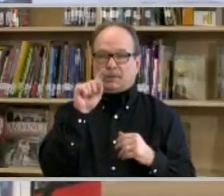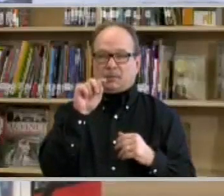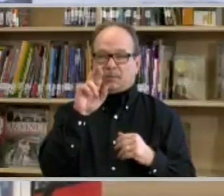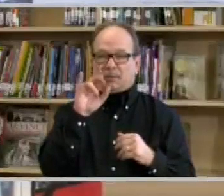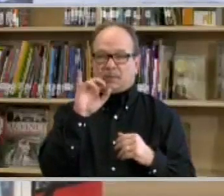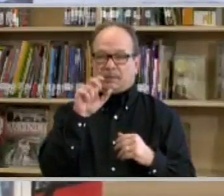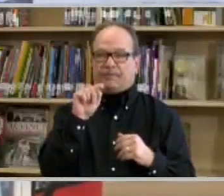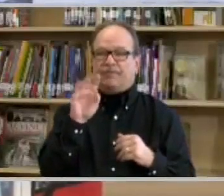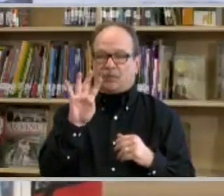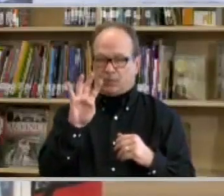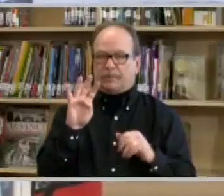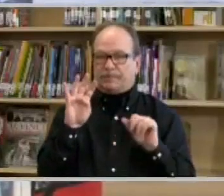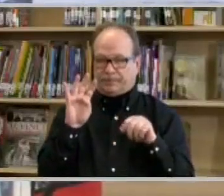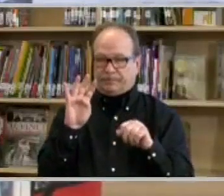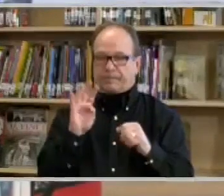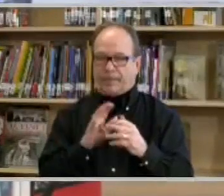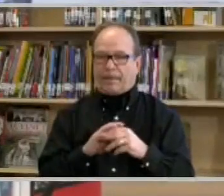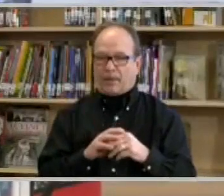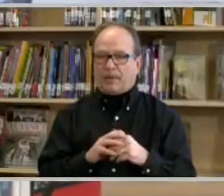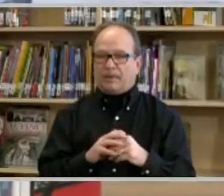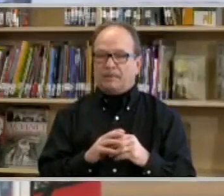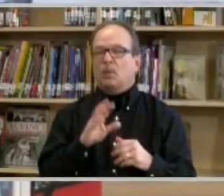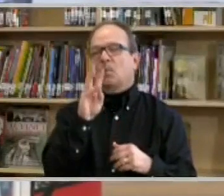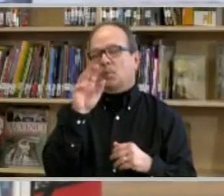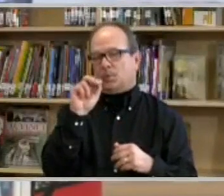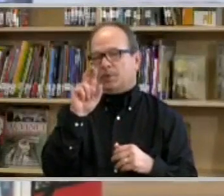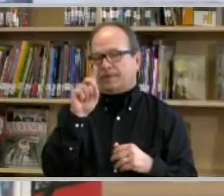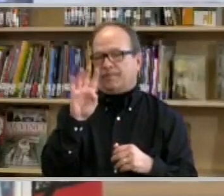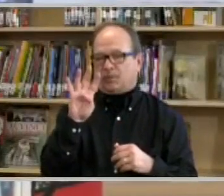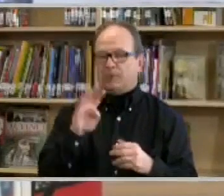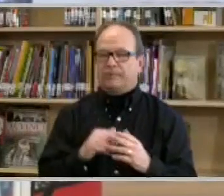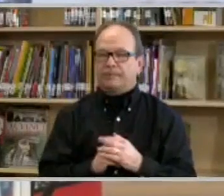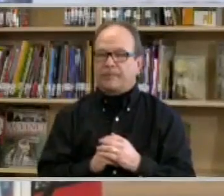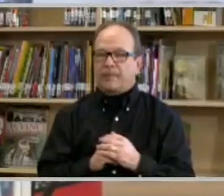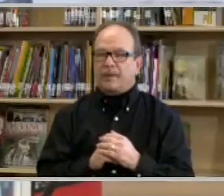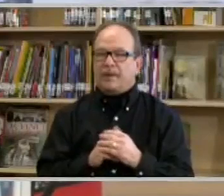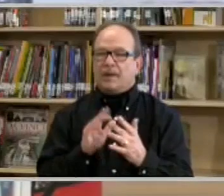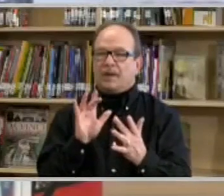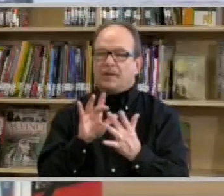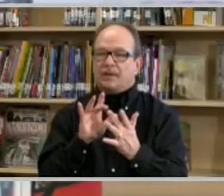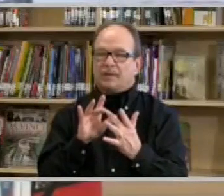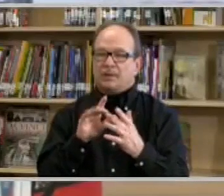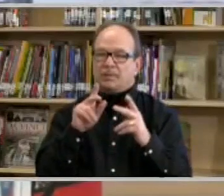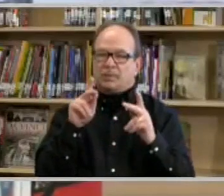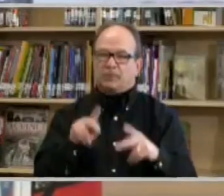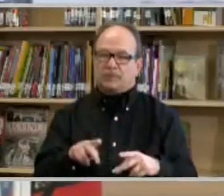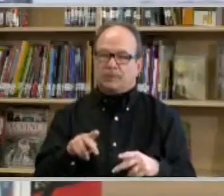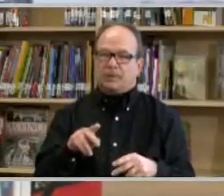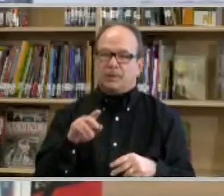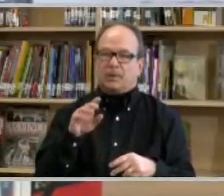SO WHO'S ON THE PHONE? LINDA, YOU'RE IN THE FOURTH DISTRICT. SHE'S IN WARD 4. SO WE WANT TO PUT YOU IN TOUCH